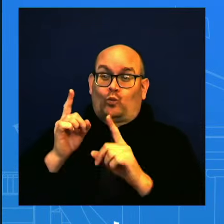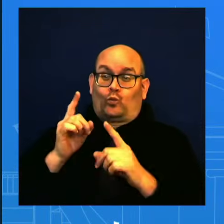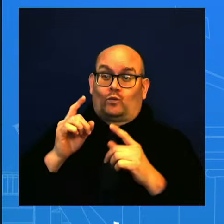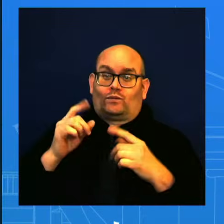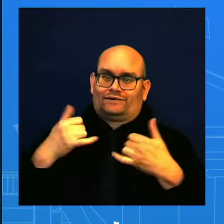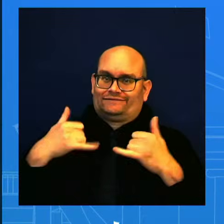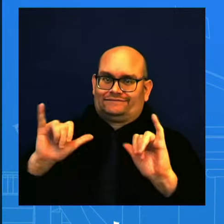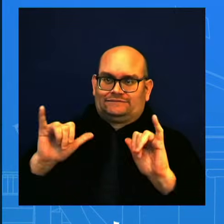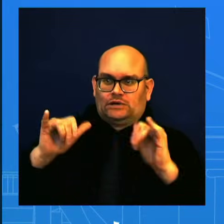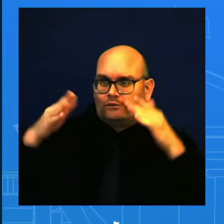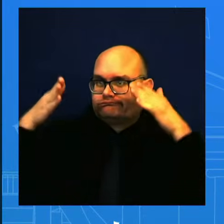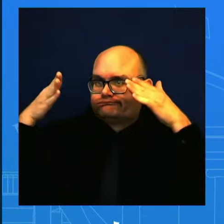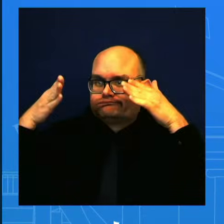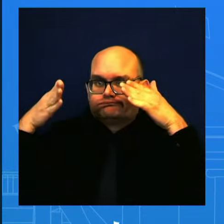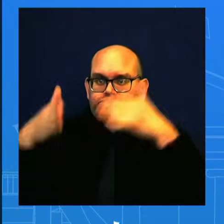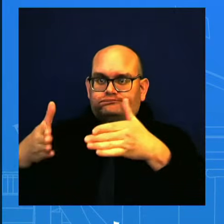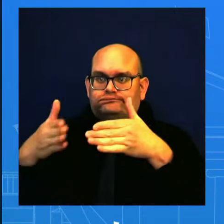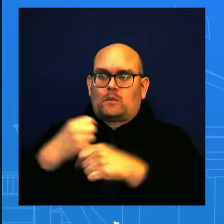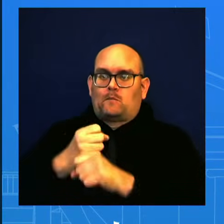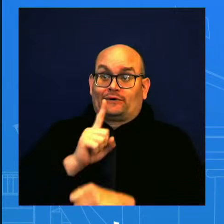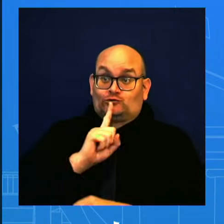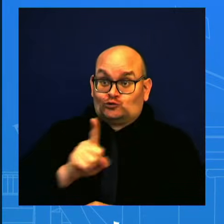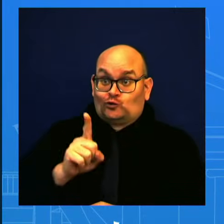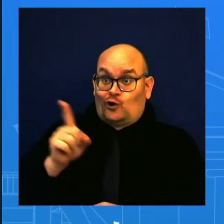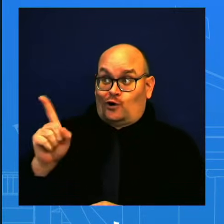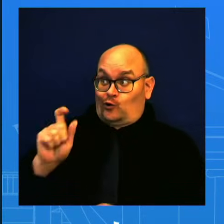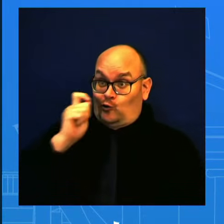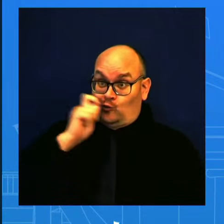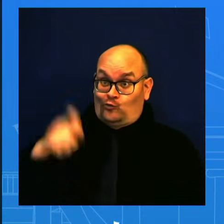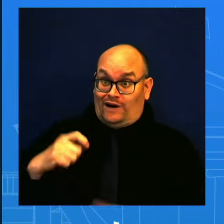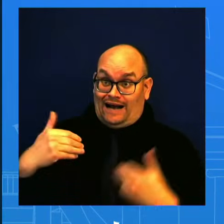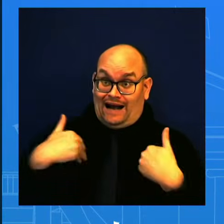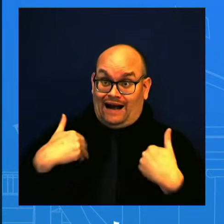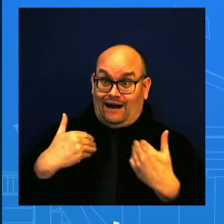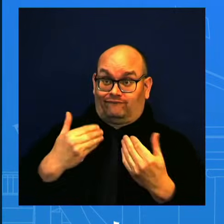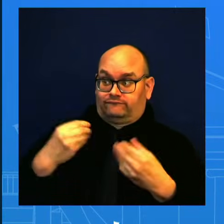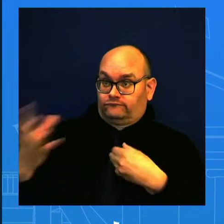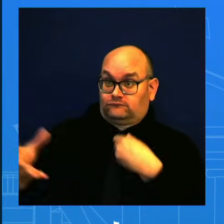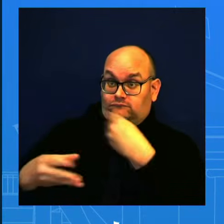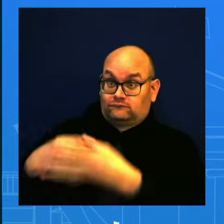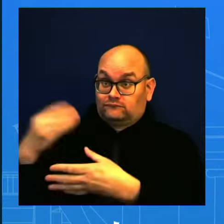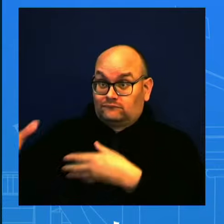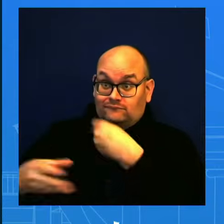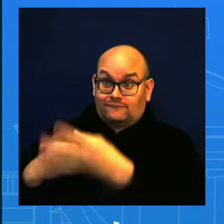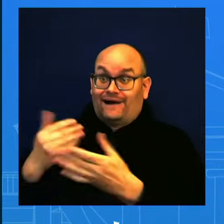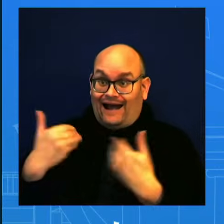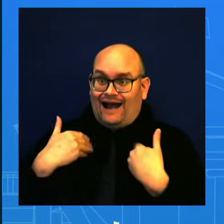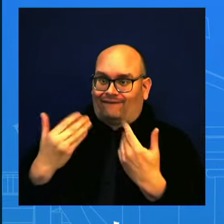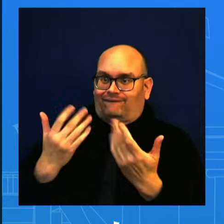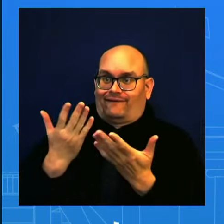including the firing of drones by Hezbollah into Israel, and we're going to continue to have those conversation to continue to try to de-escalate